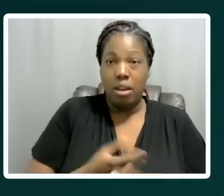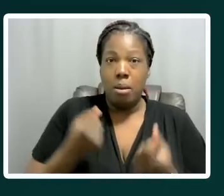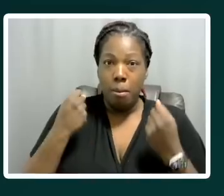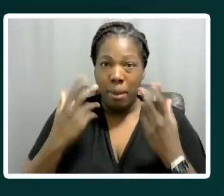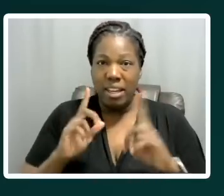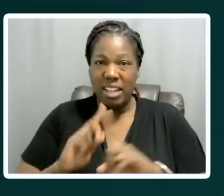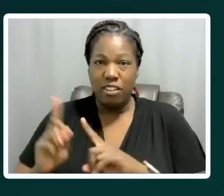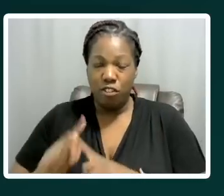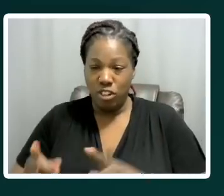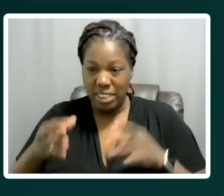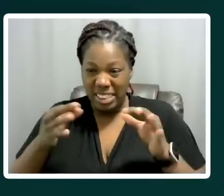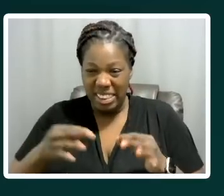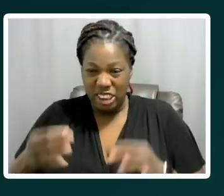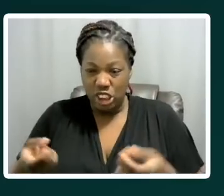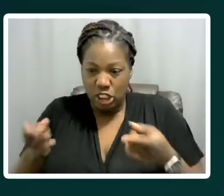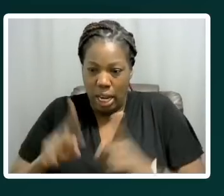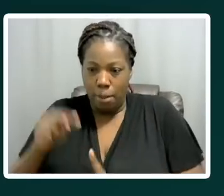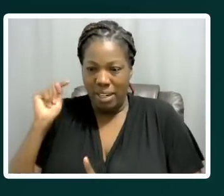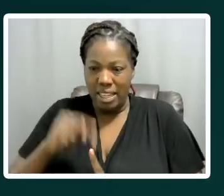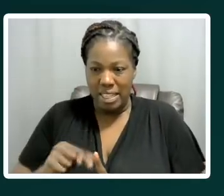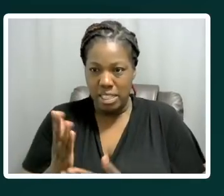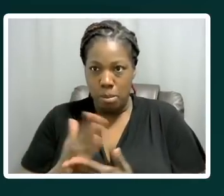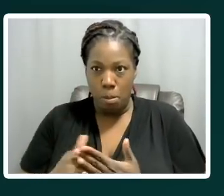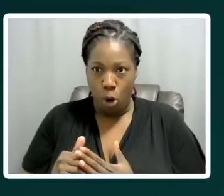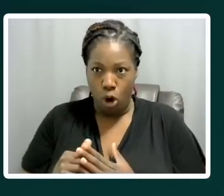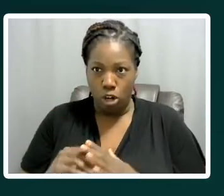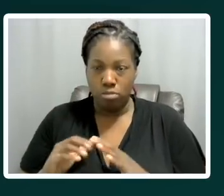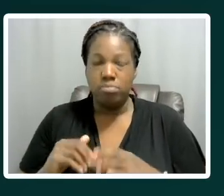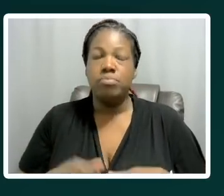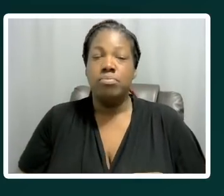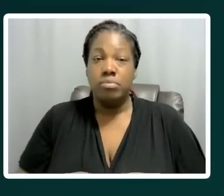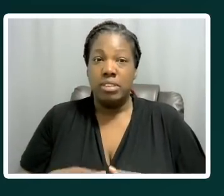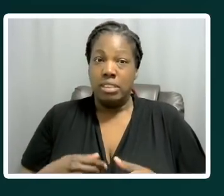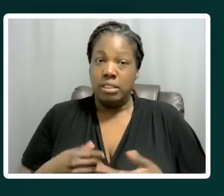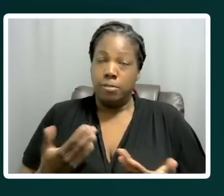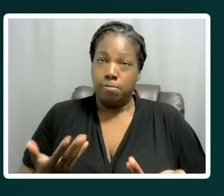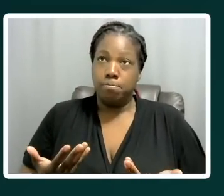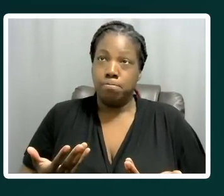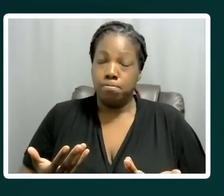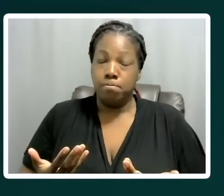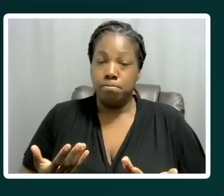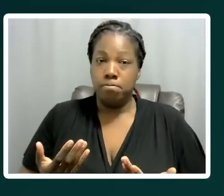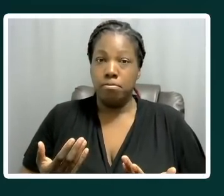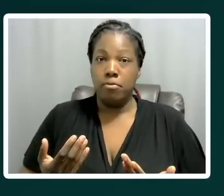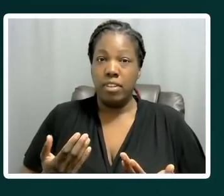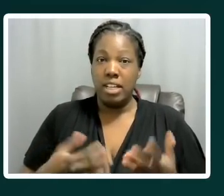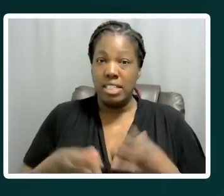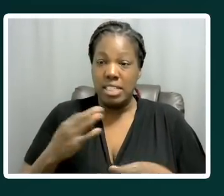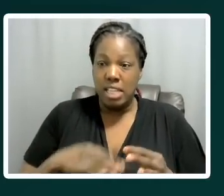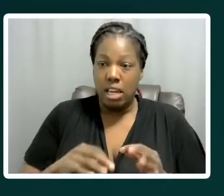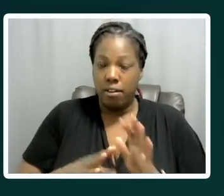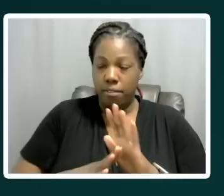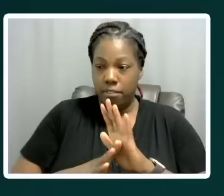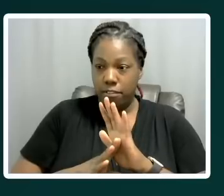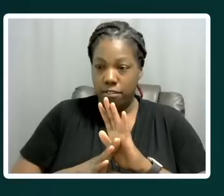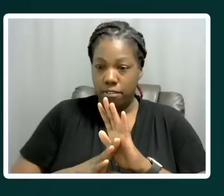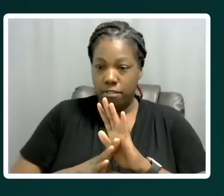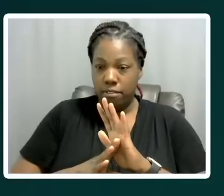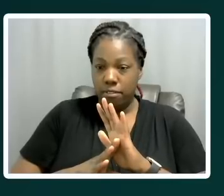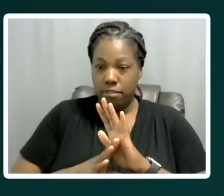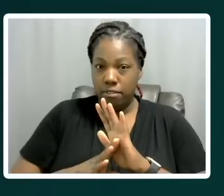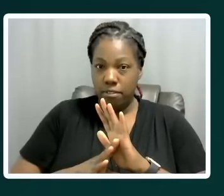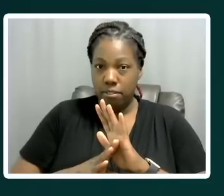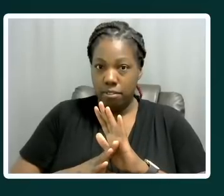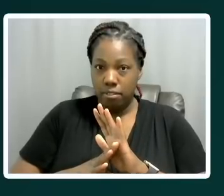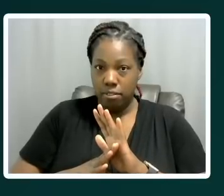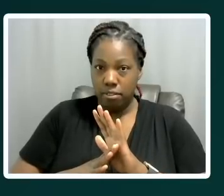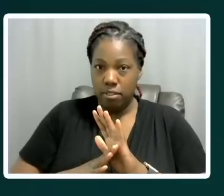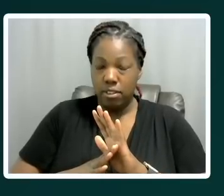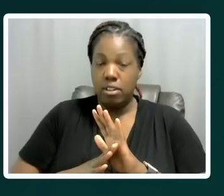get made in this stage. And so rather than always designing for the prototype that looks the most